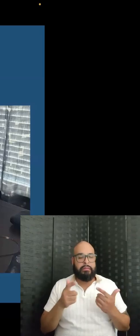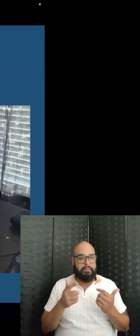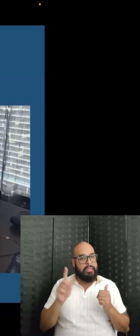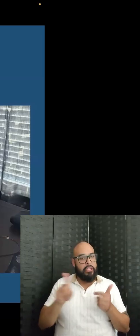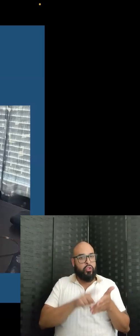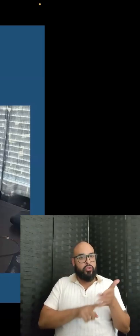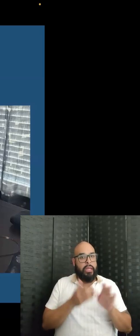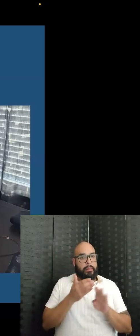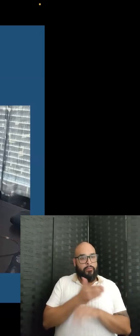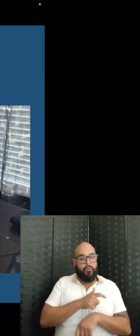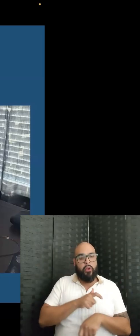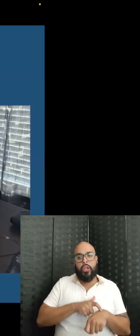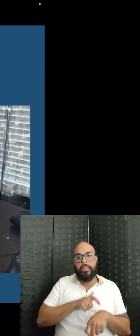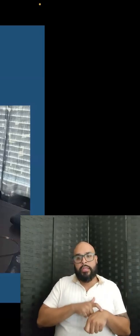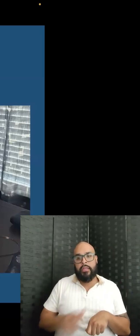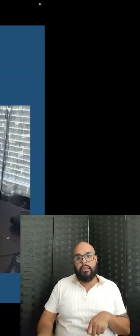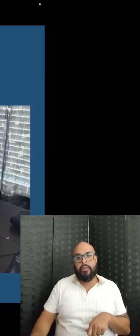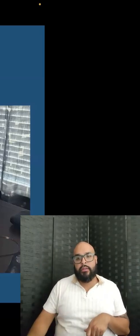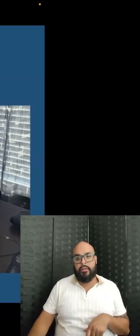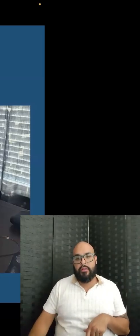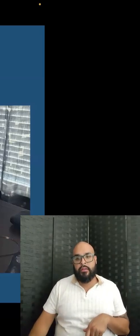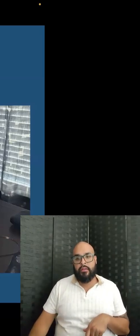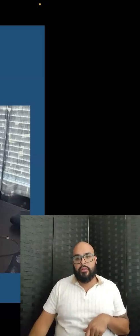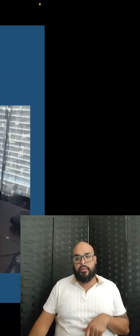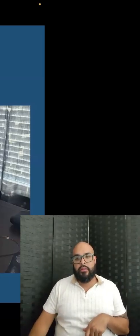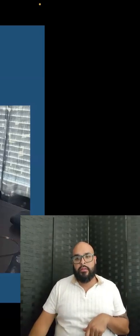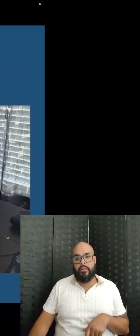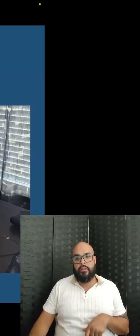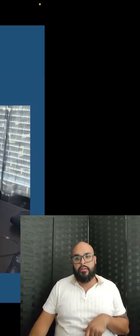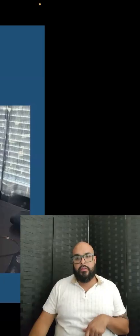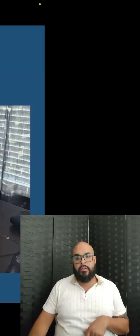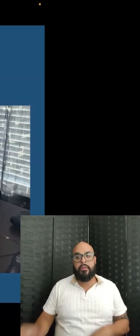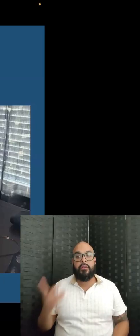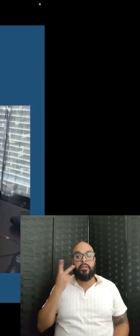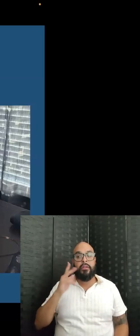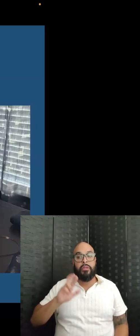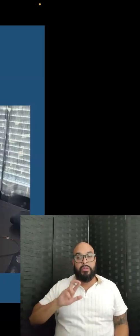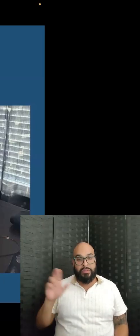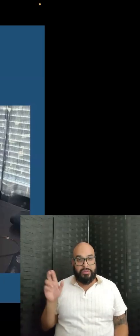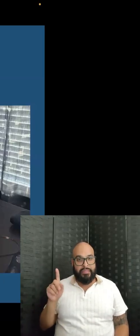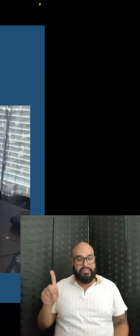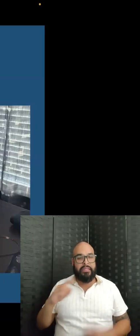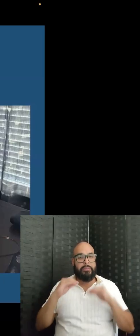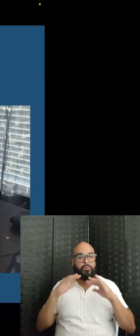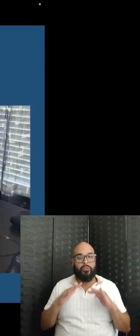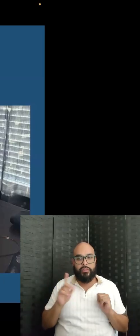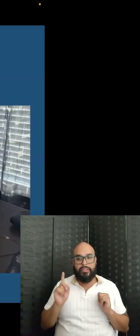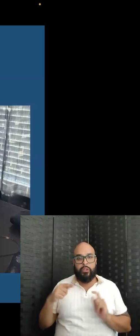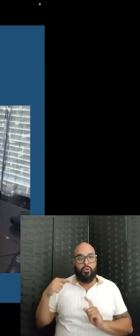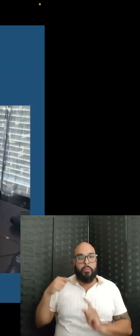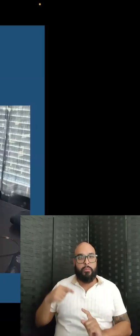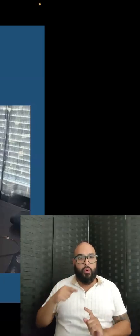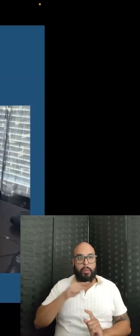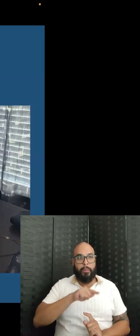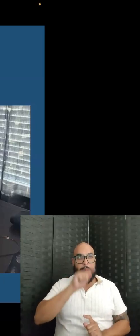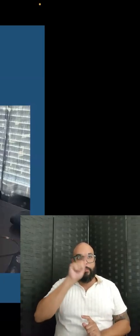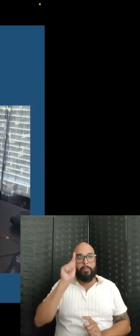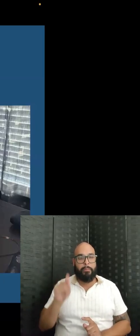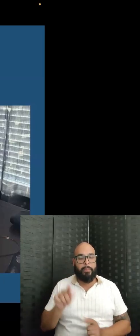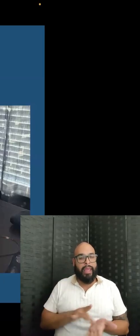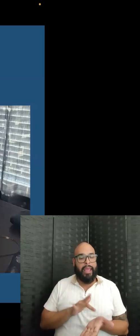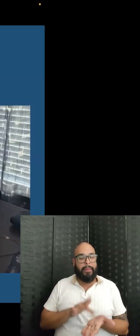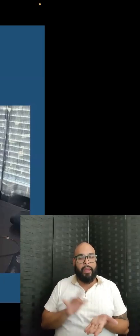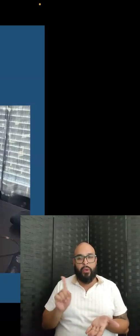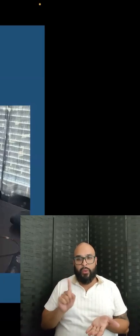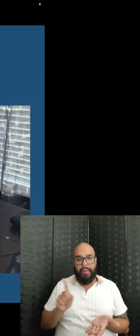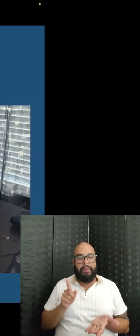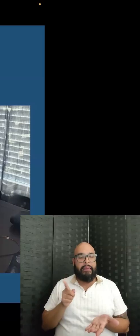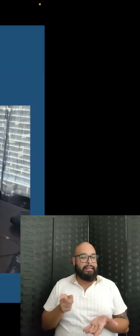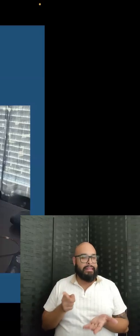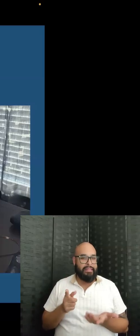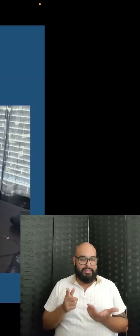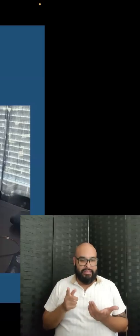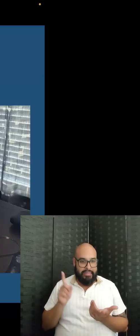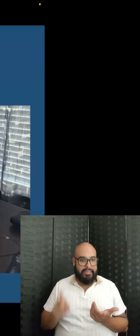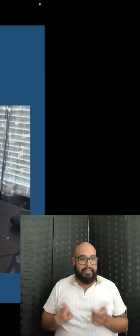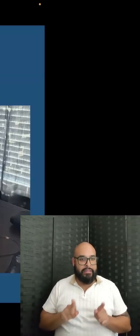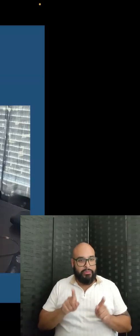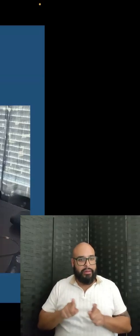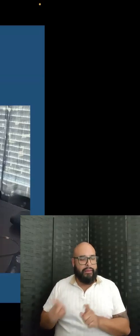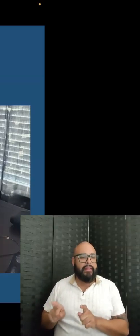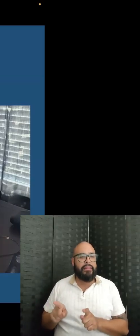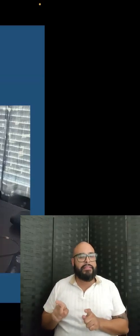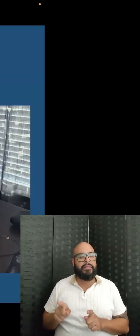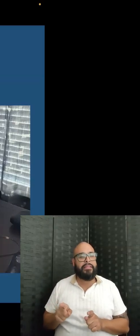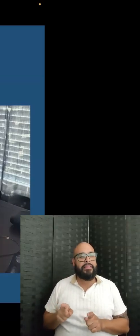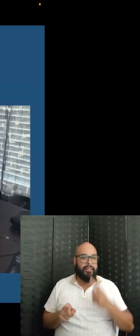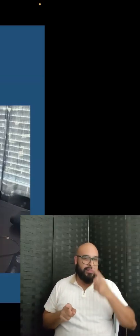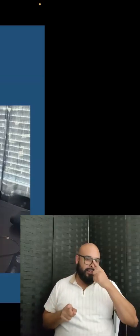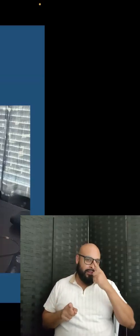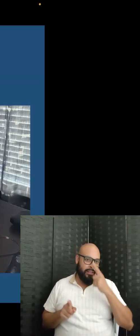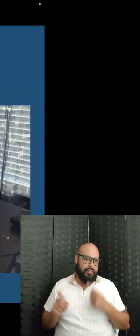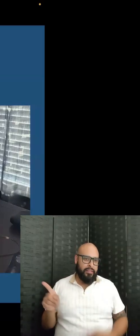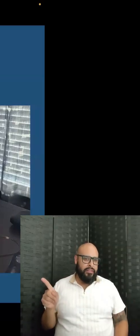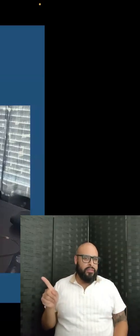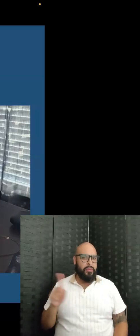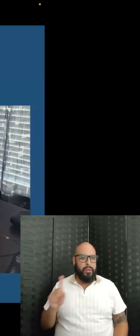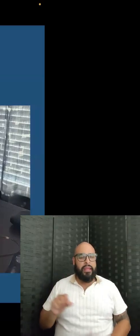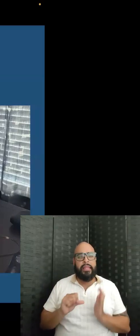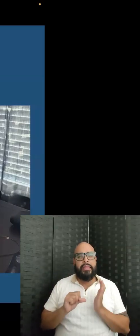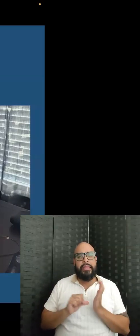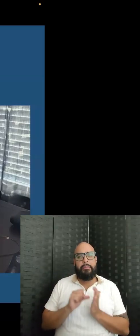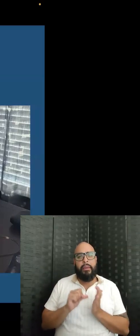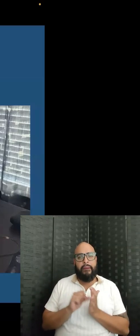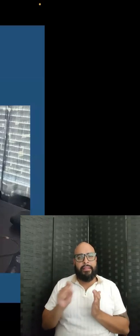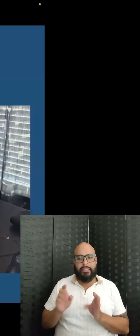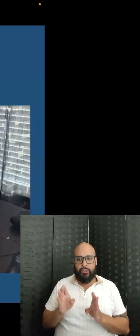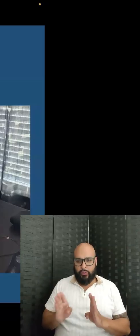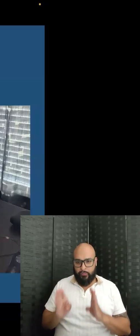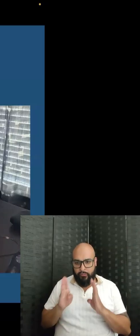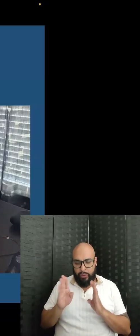And you see on the right side that the instructor is having to point on the iPad to exactly, or the examiner is having to test, or having to point to exactly where on the page that she needs to direct her attention to for this matrix reasoning task.